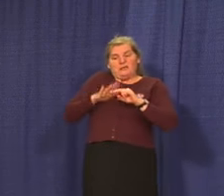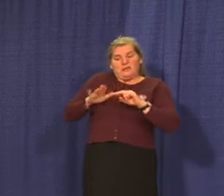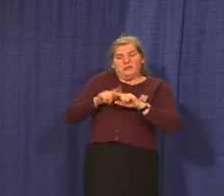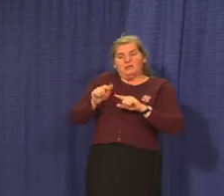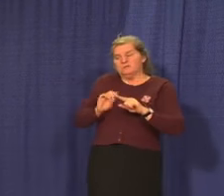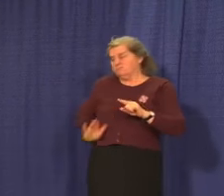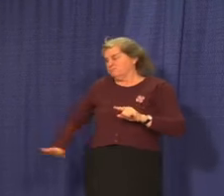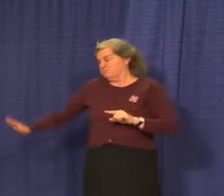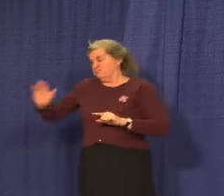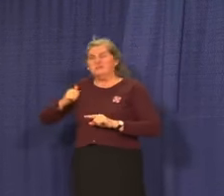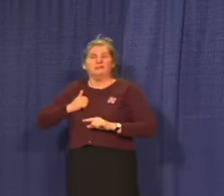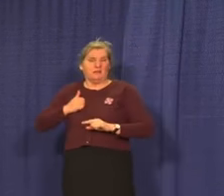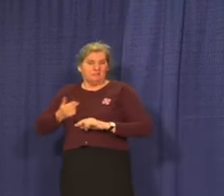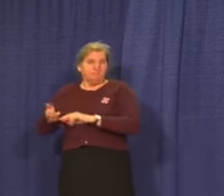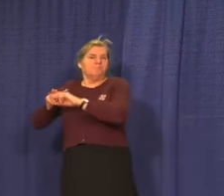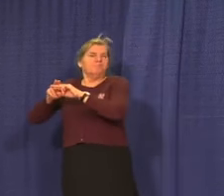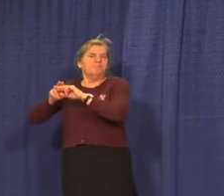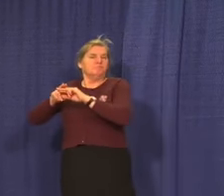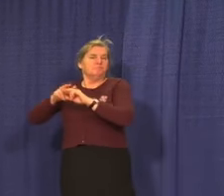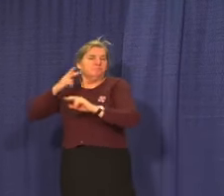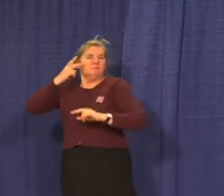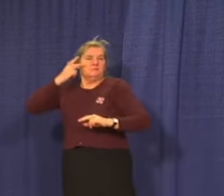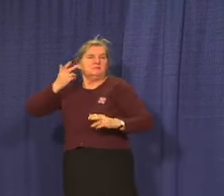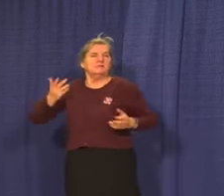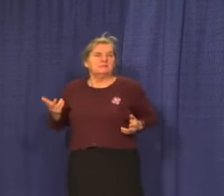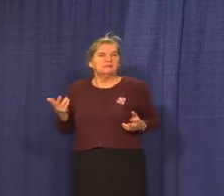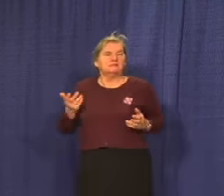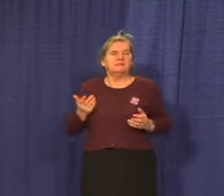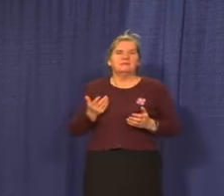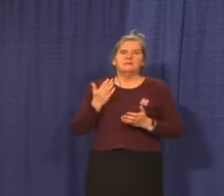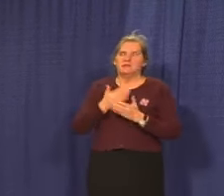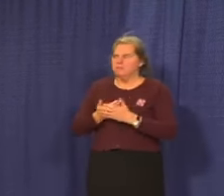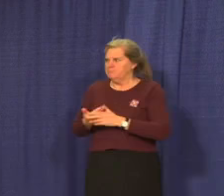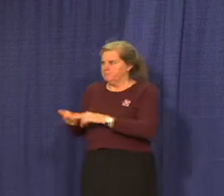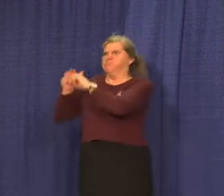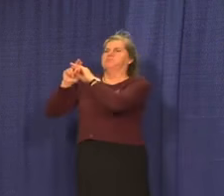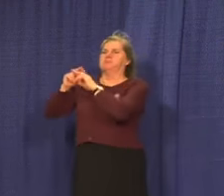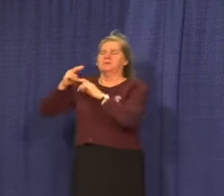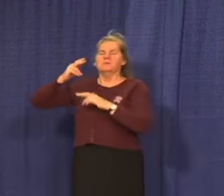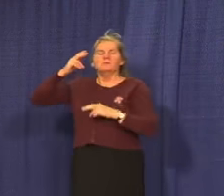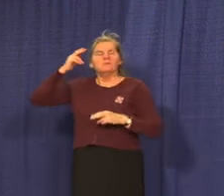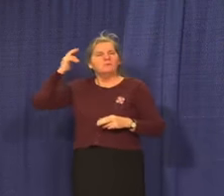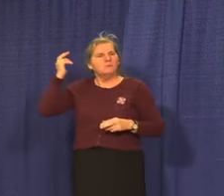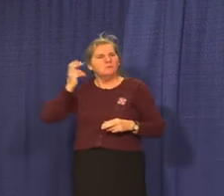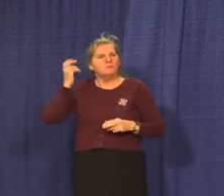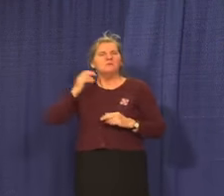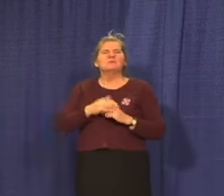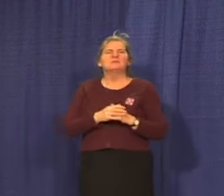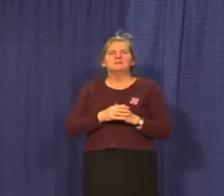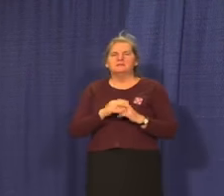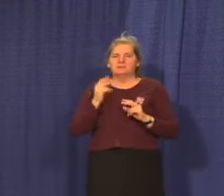COUNTRY, IN SOME CASES, VERY DRAMATICALLY. WE HAVE BEEN WATCHING OTHER